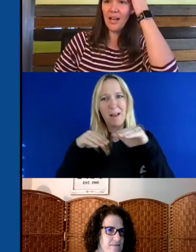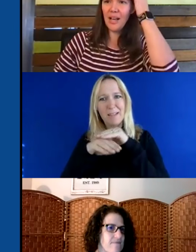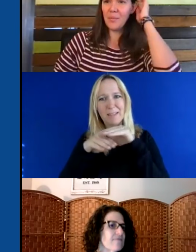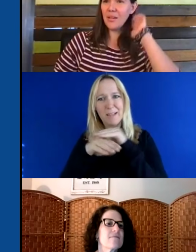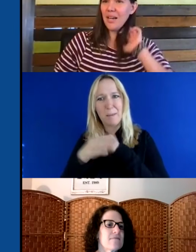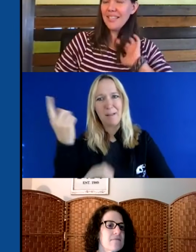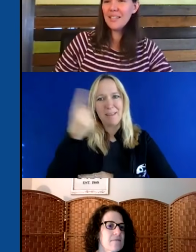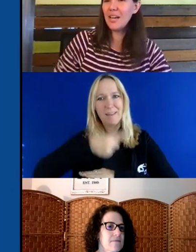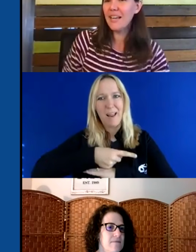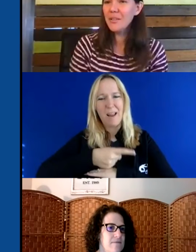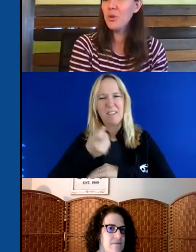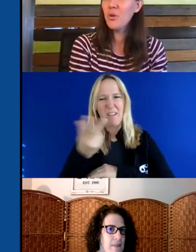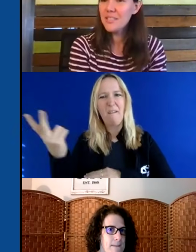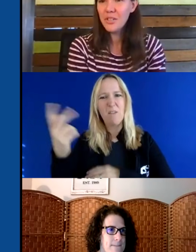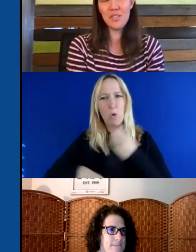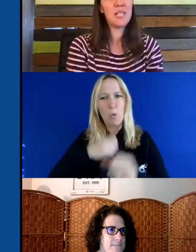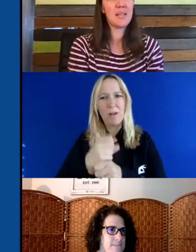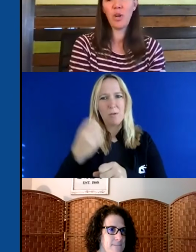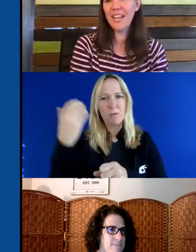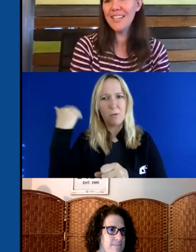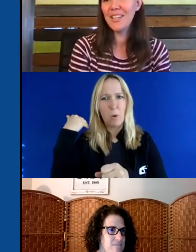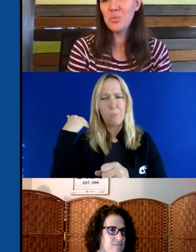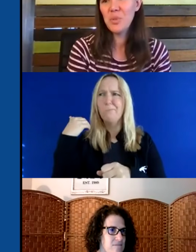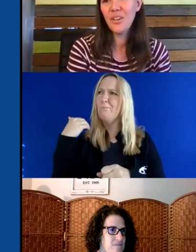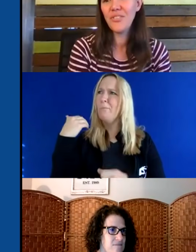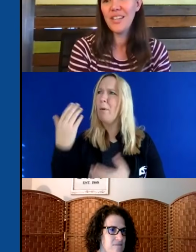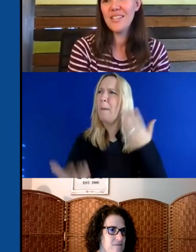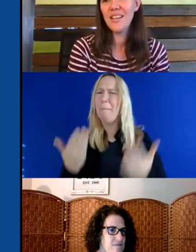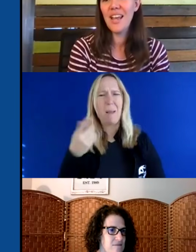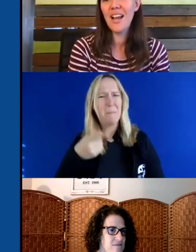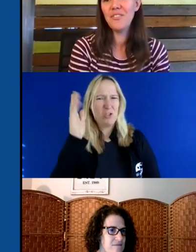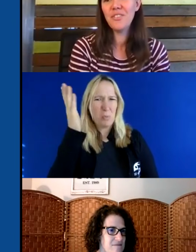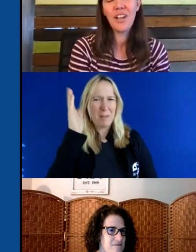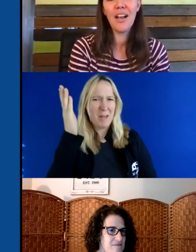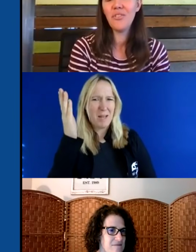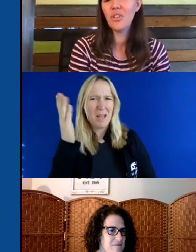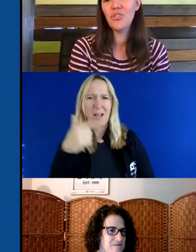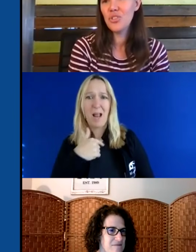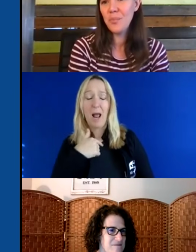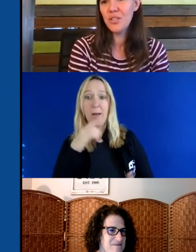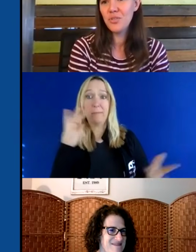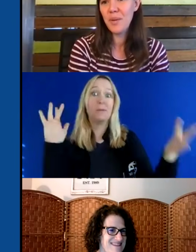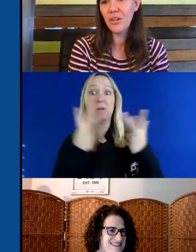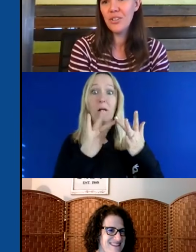I can't remember -- or I saw her speak somewhere and I connected with her on LinkedIn, and I feel like I have learned so much from Meryl.